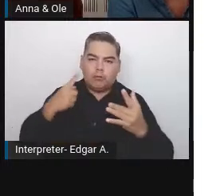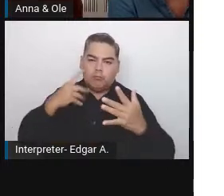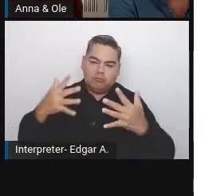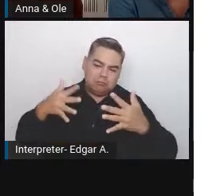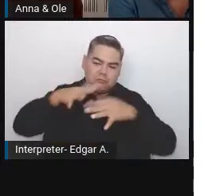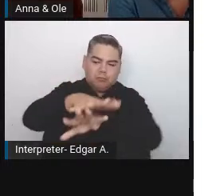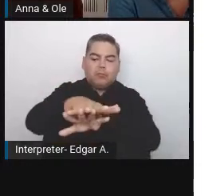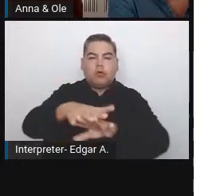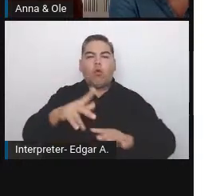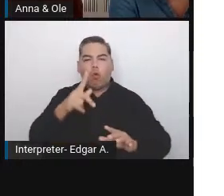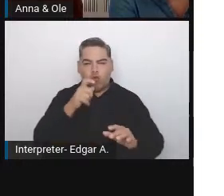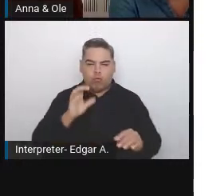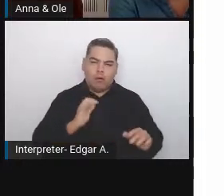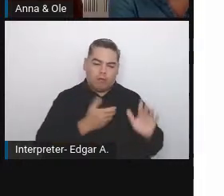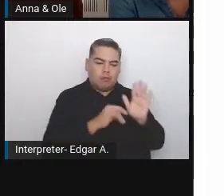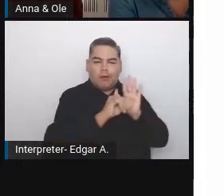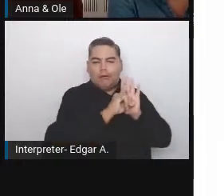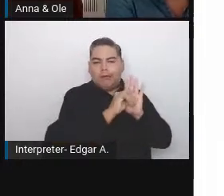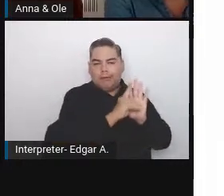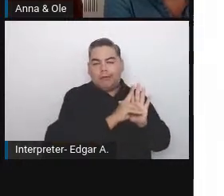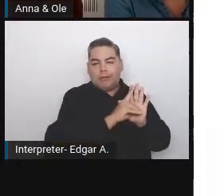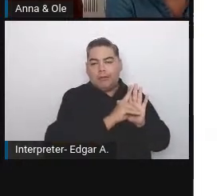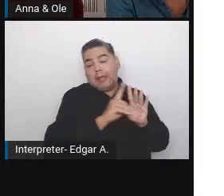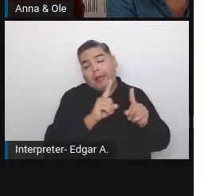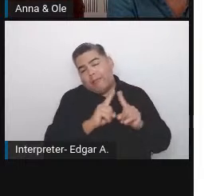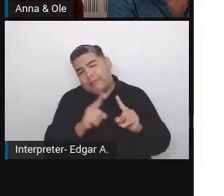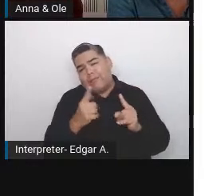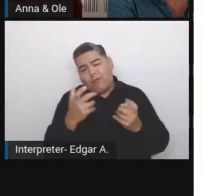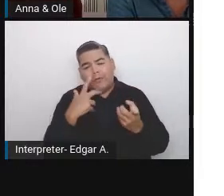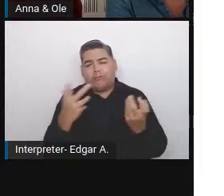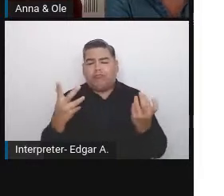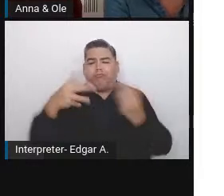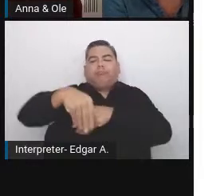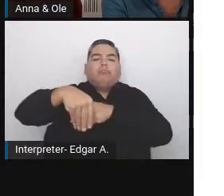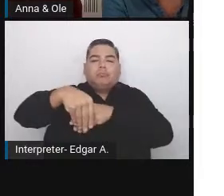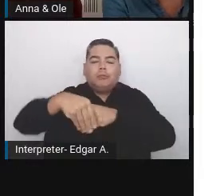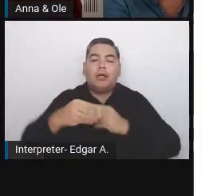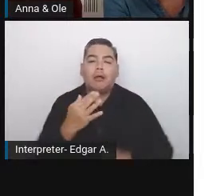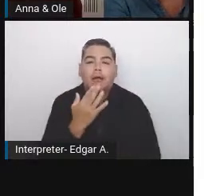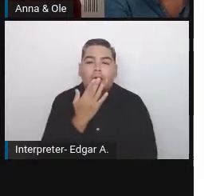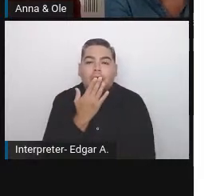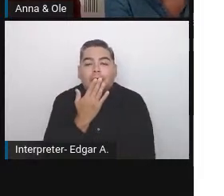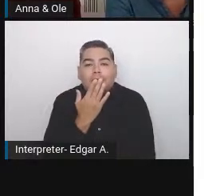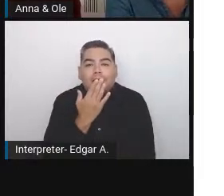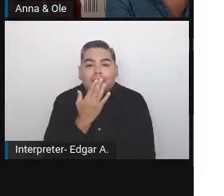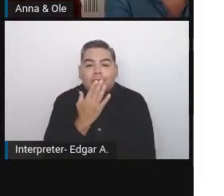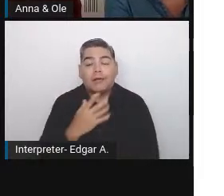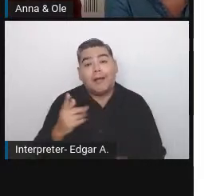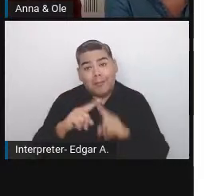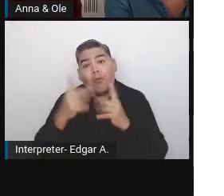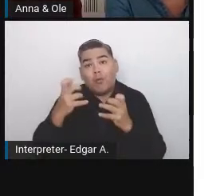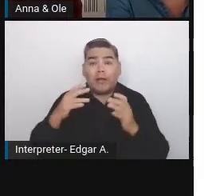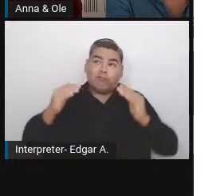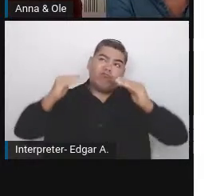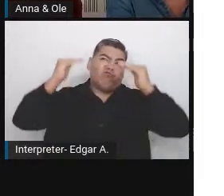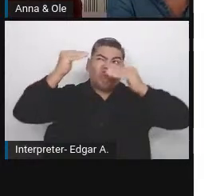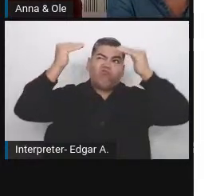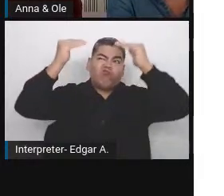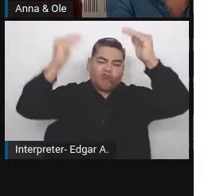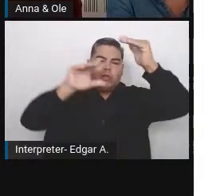even though we are the institute we did want to have colors and we wanted to be in line with our identity. But of course we